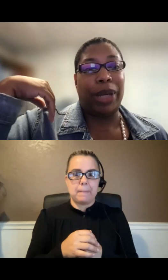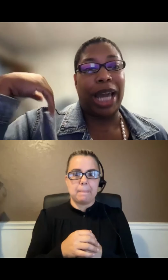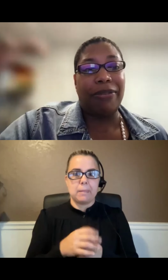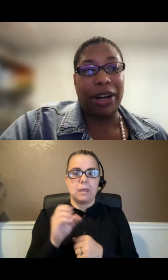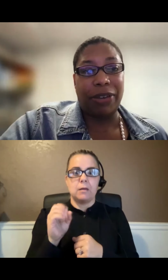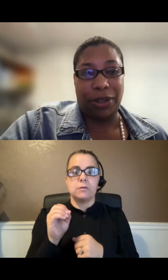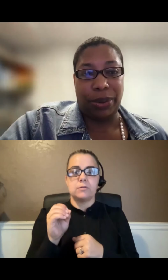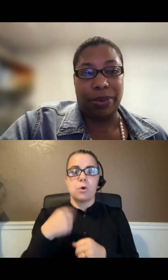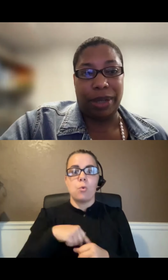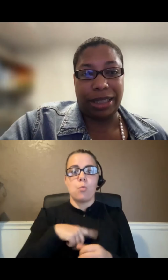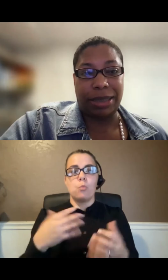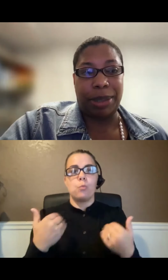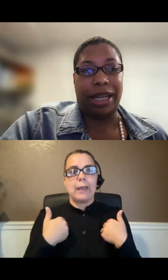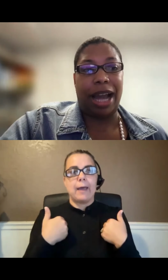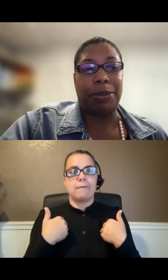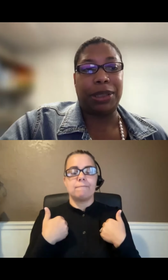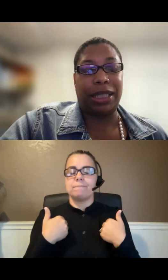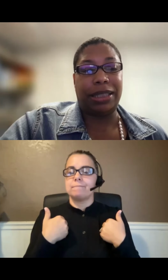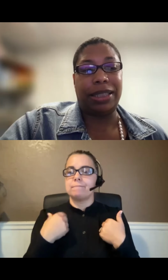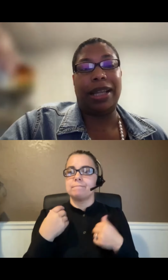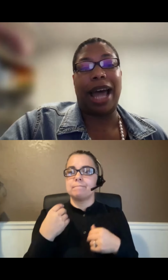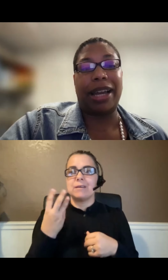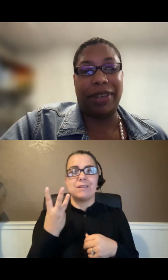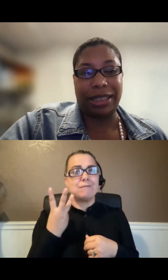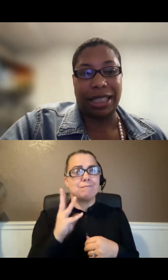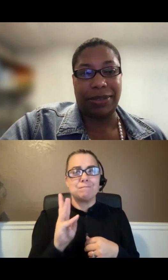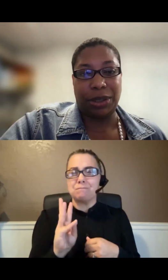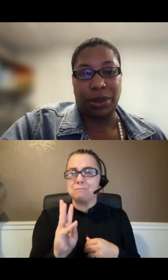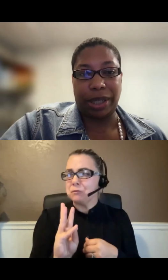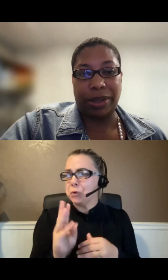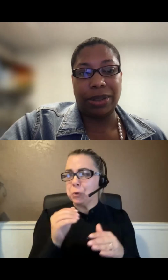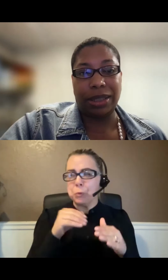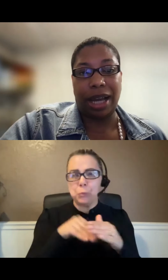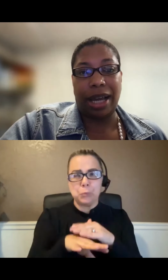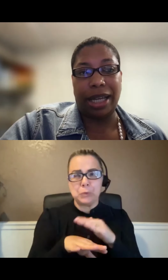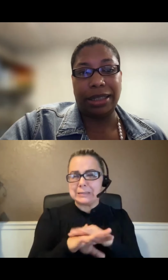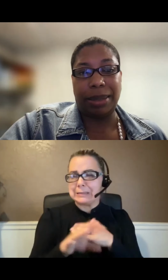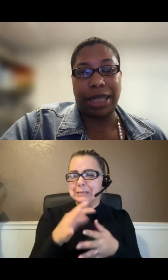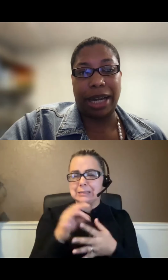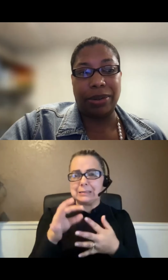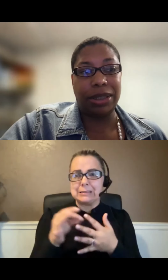We had very few accessibility options. The lack of extensive tutorials and subtitles.